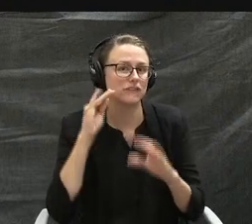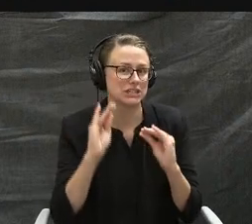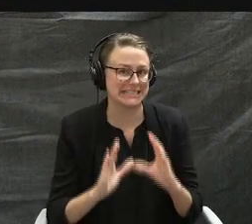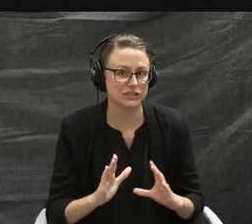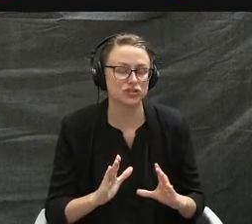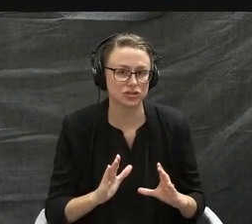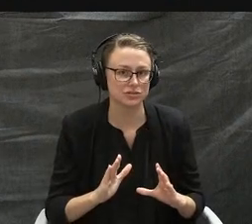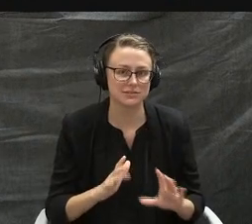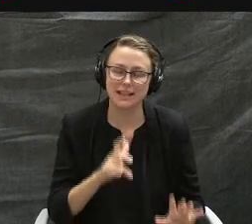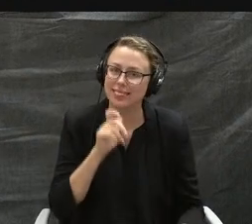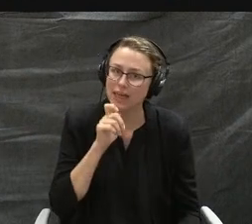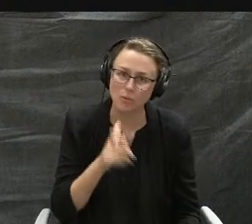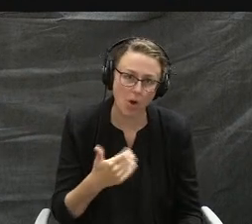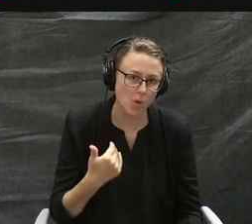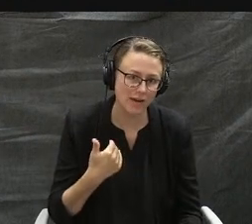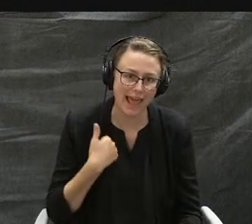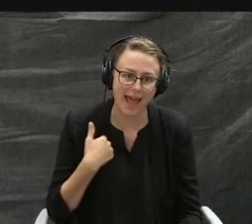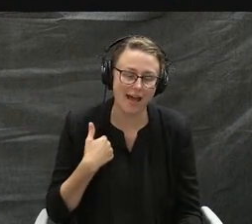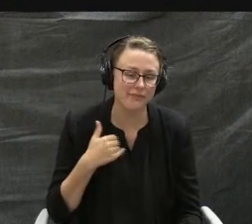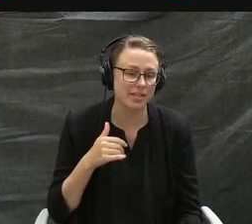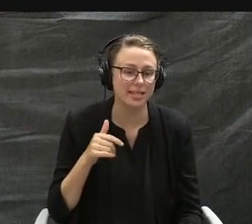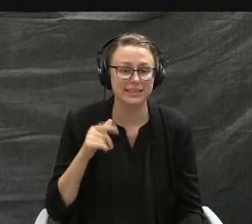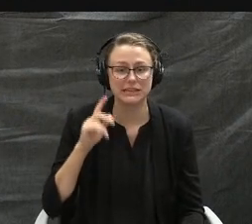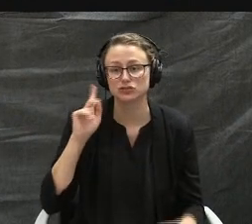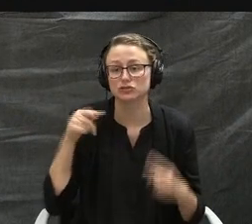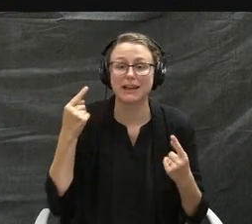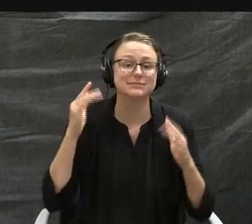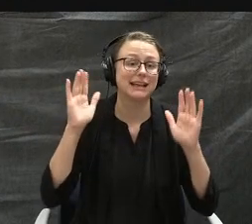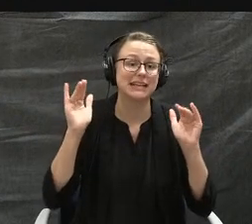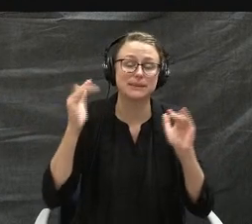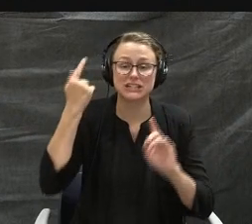That is not going to have an unreasonable expectation for